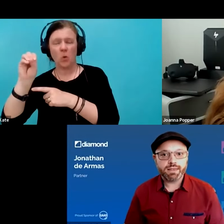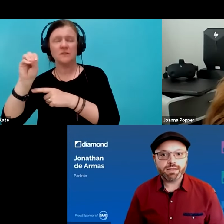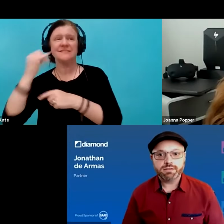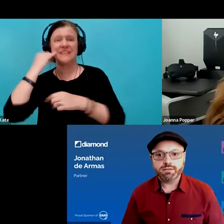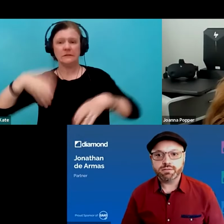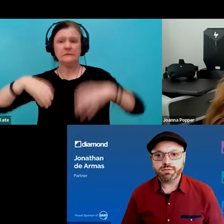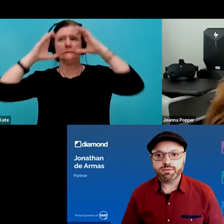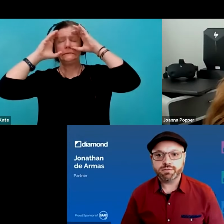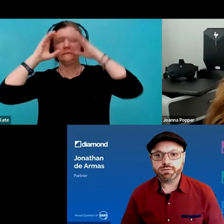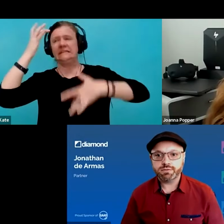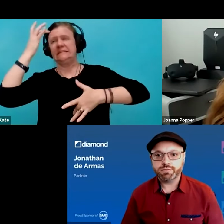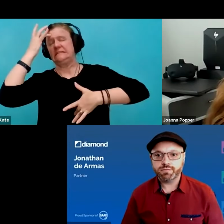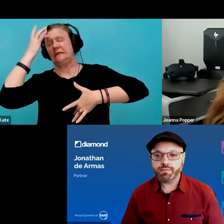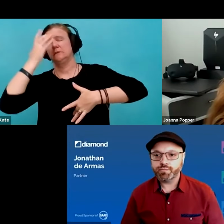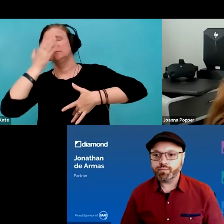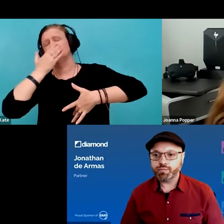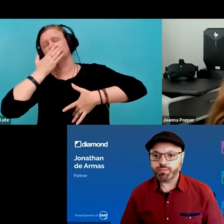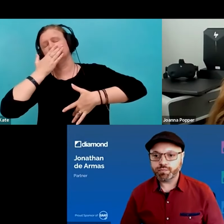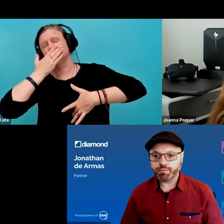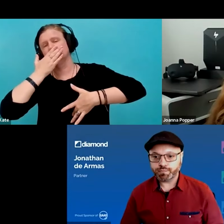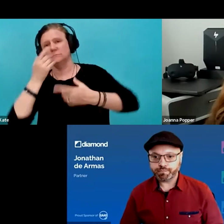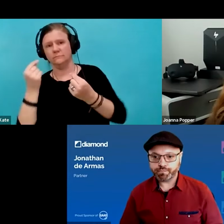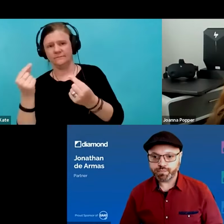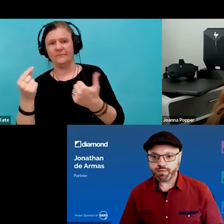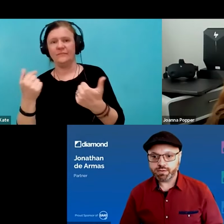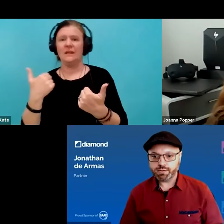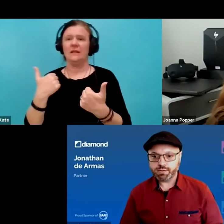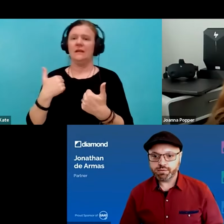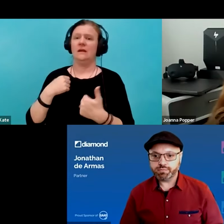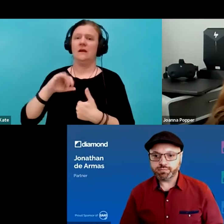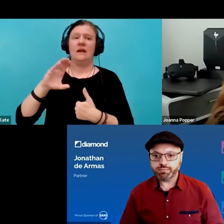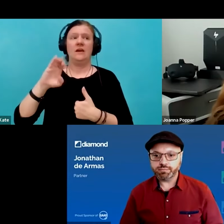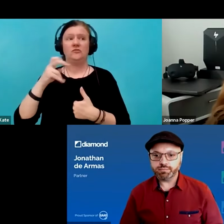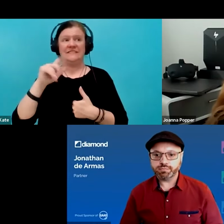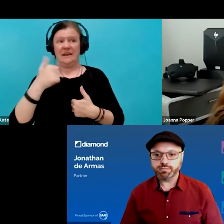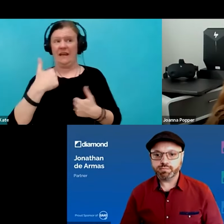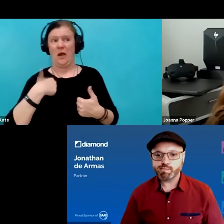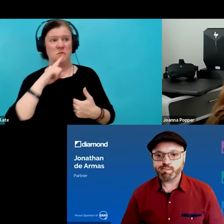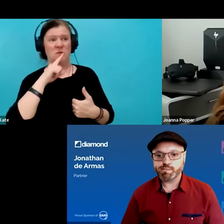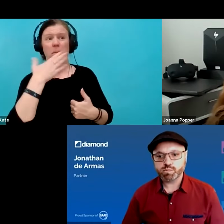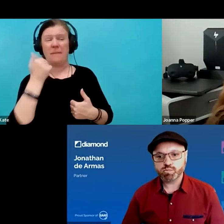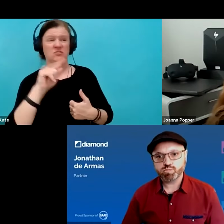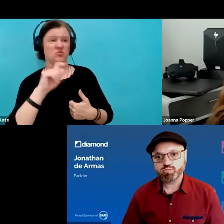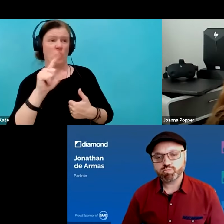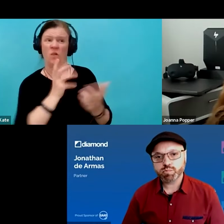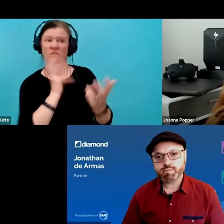Christina Heller: You know, I, I'm a fan of use whatever the best tool for the job is, you know, and I can't speak to